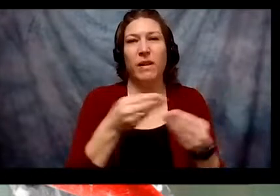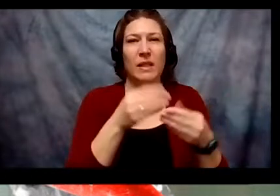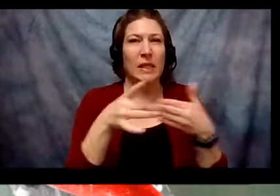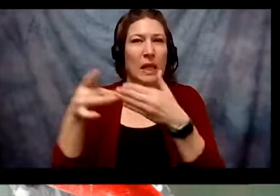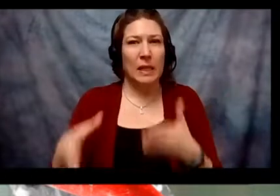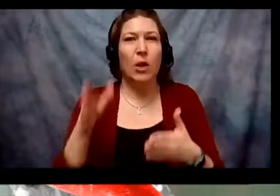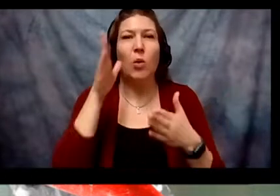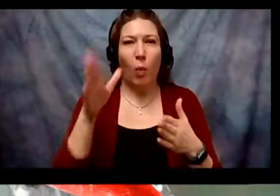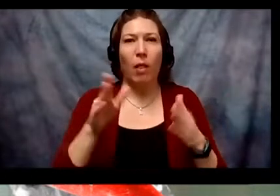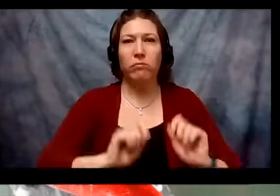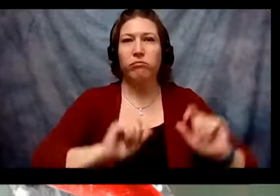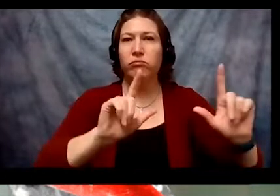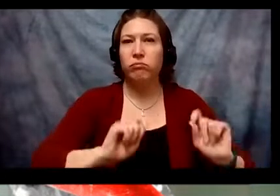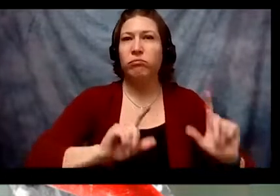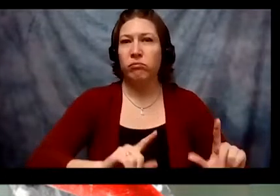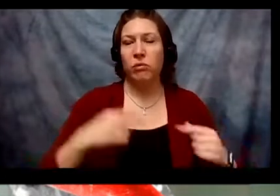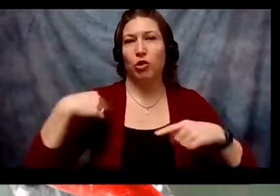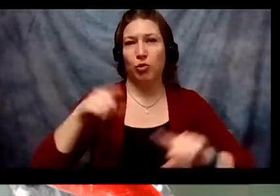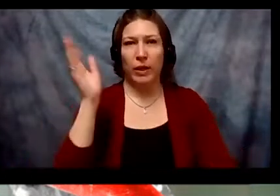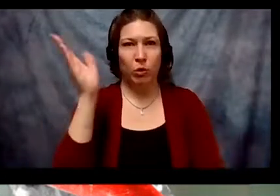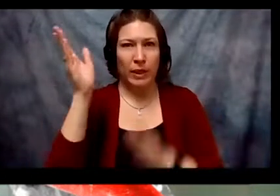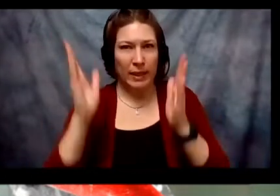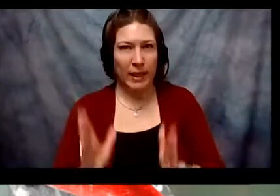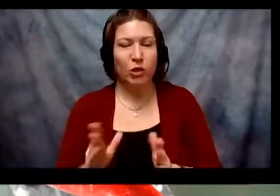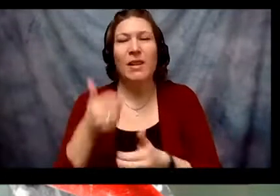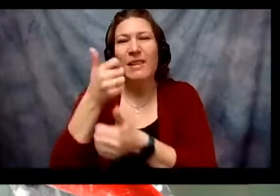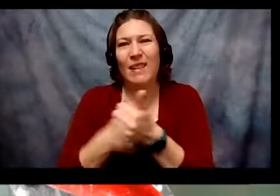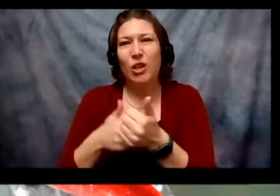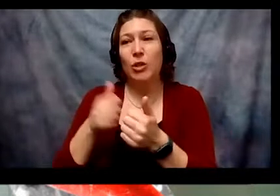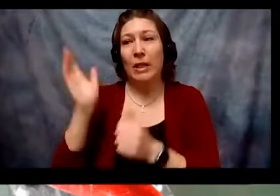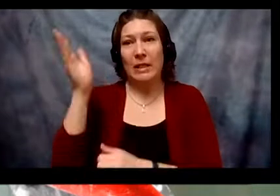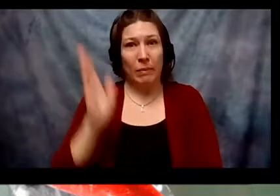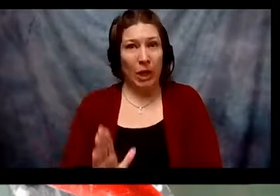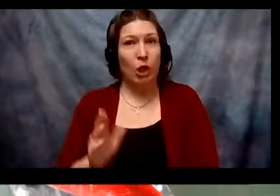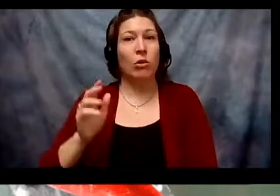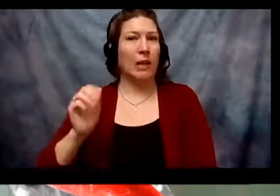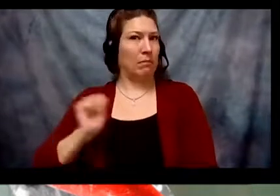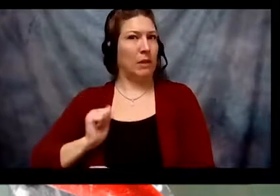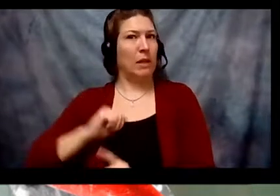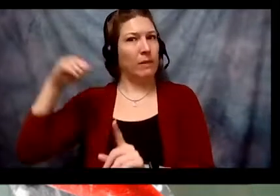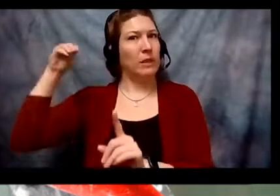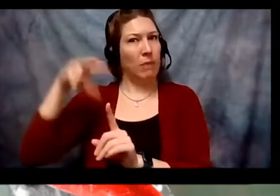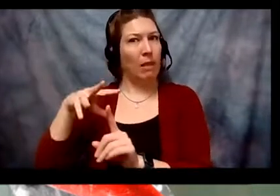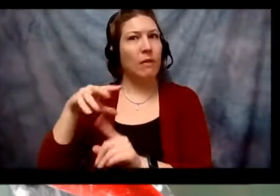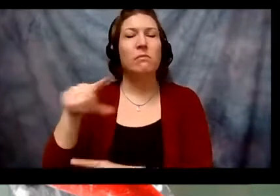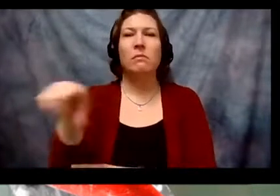or presenting. For example, right now I'm spotlighted. You can undo the spotlights for